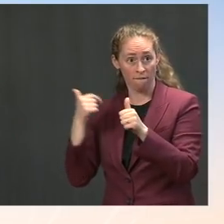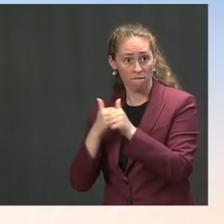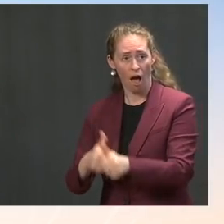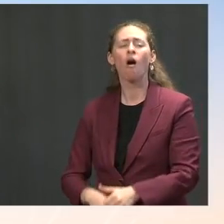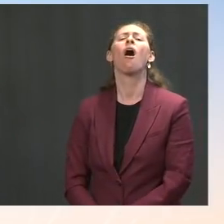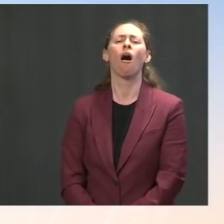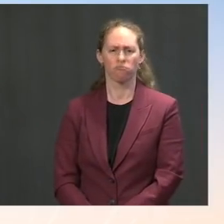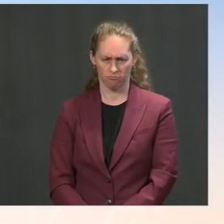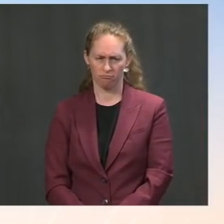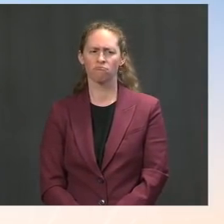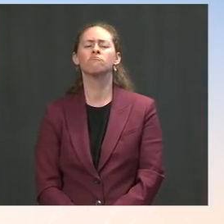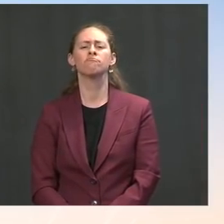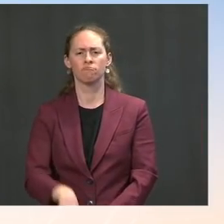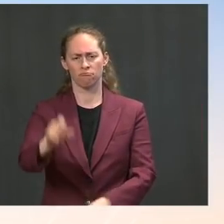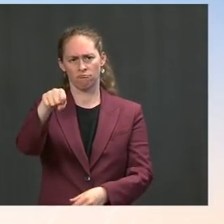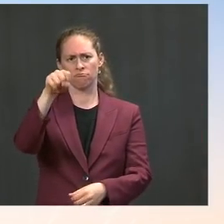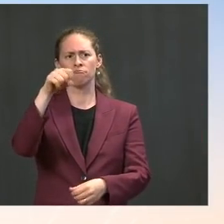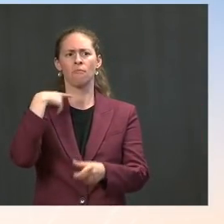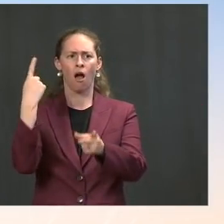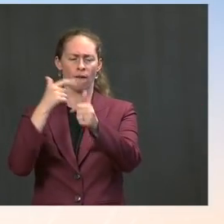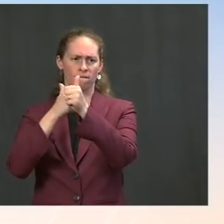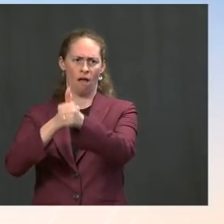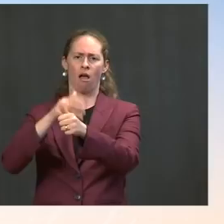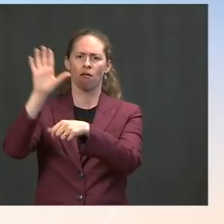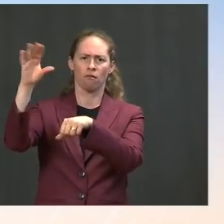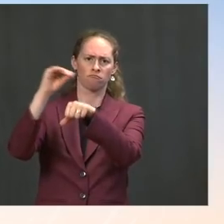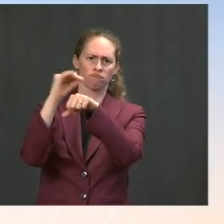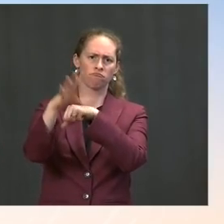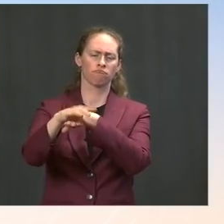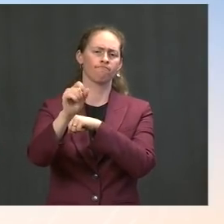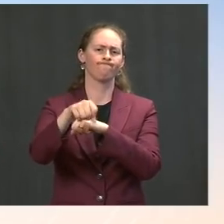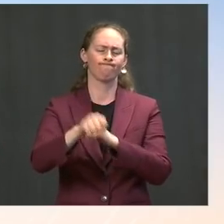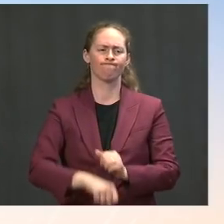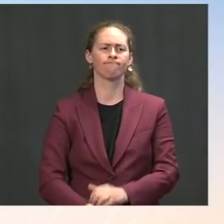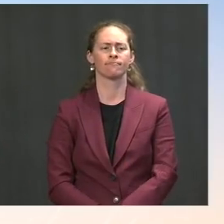of our health and medical experts. Go ahead. The Press: Thanks, Jen. On the vaccine immunity: